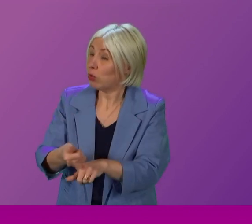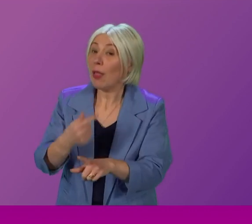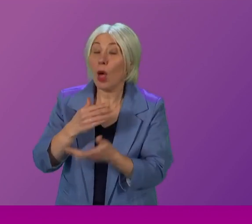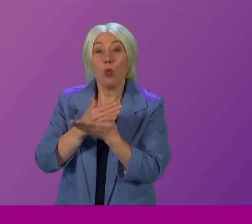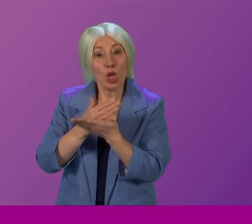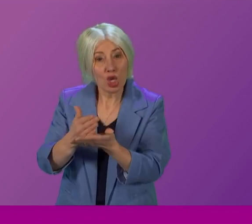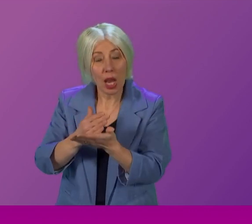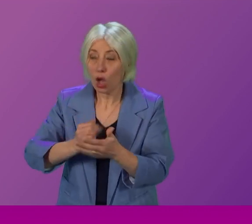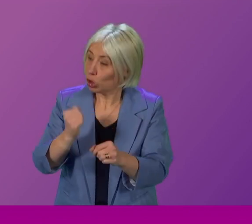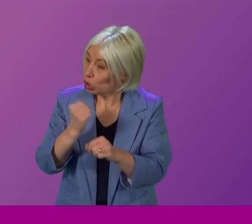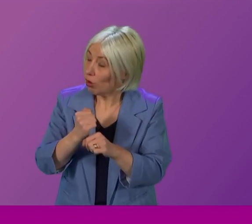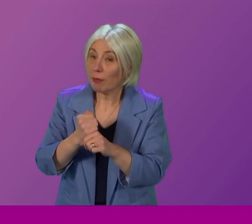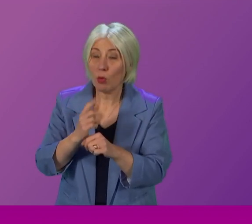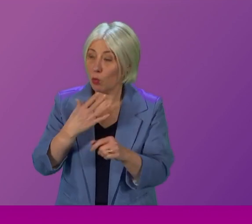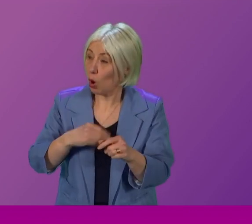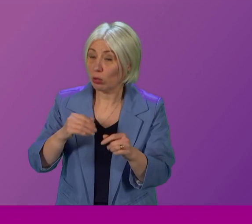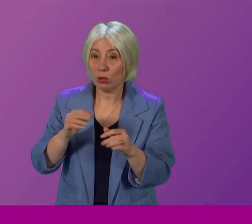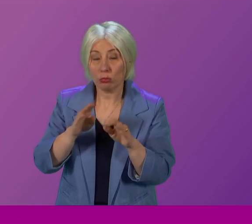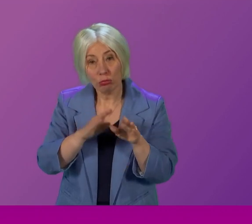Scottish Government’s desire to create a National Care Service.”